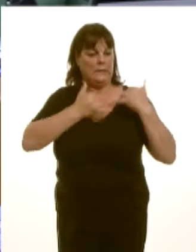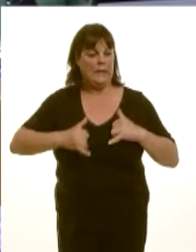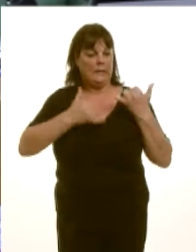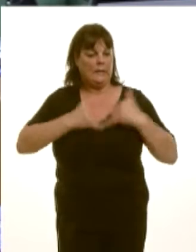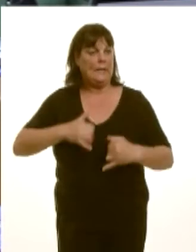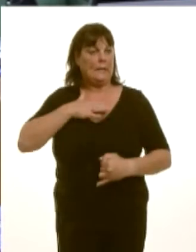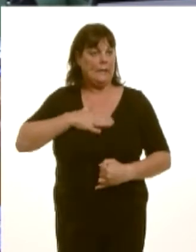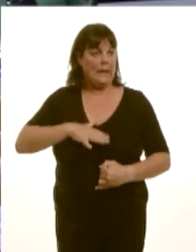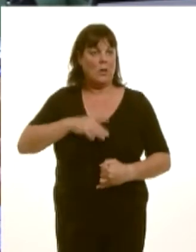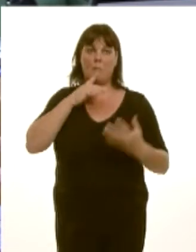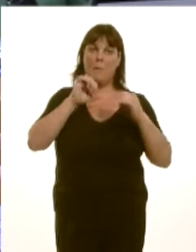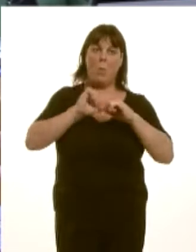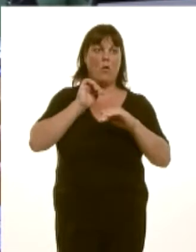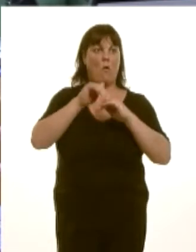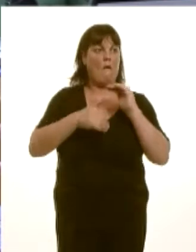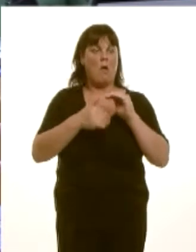is to admit them, perhaps for three days in hospital.